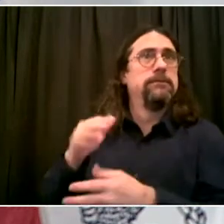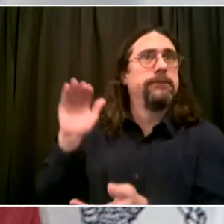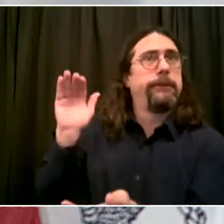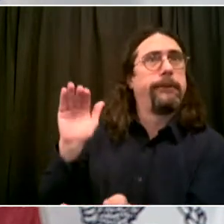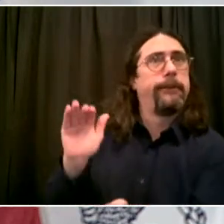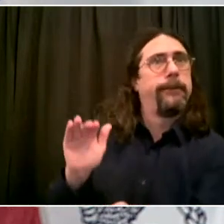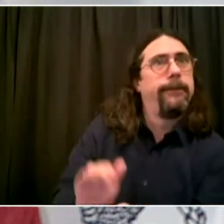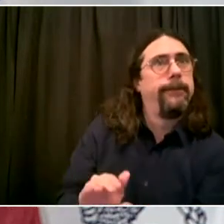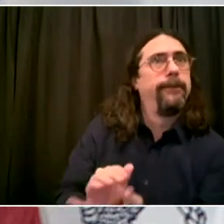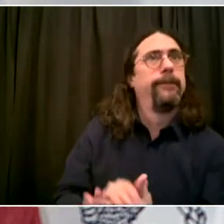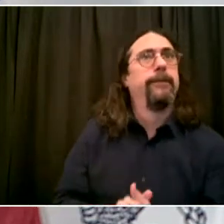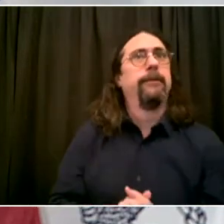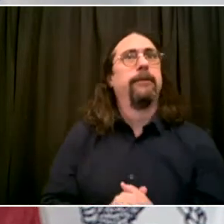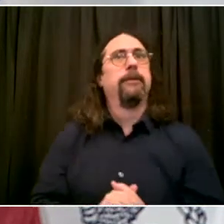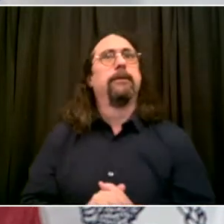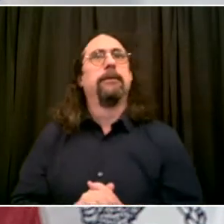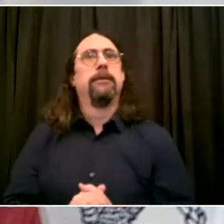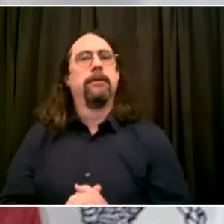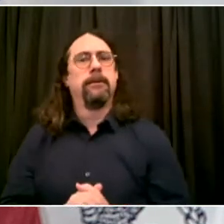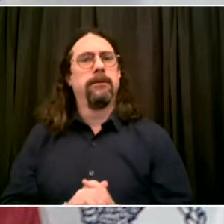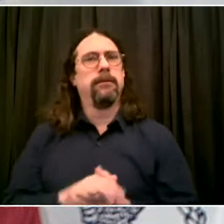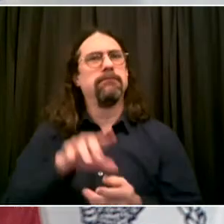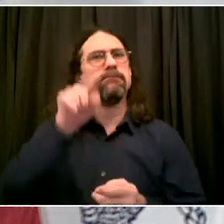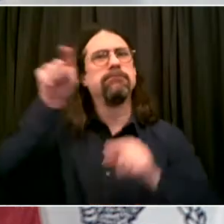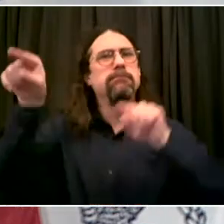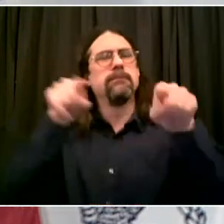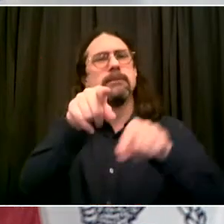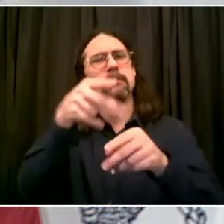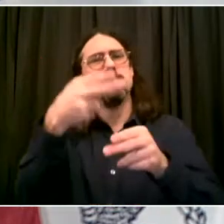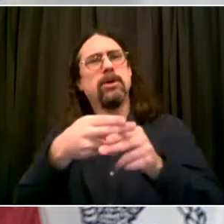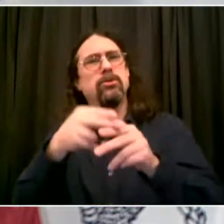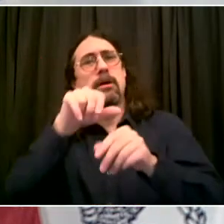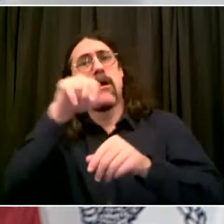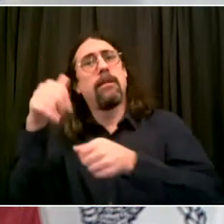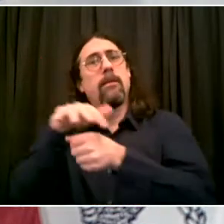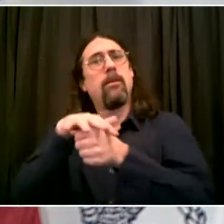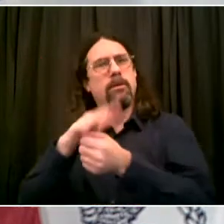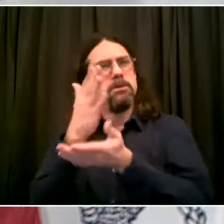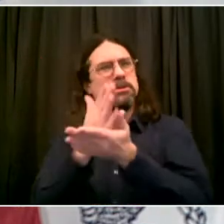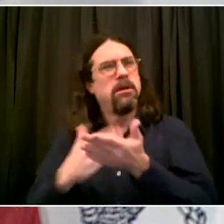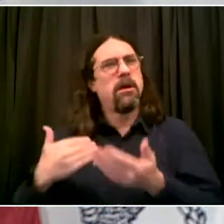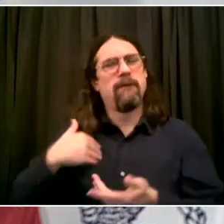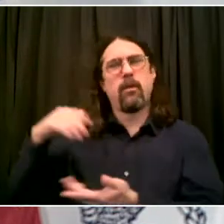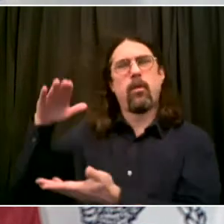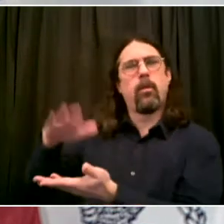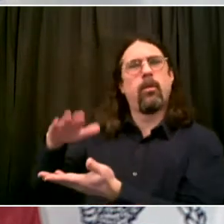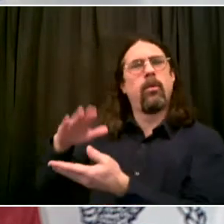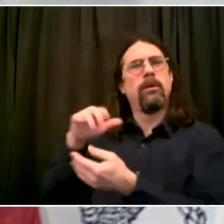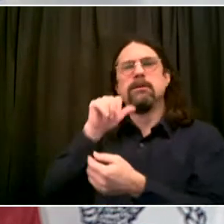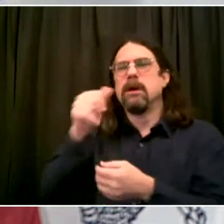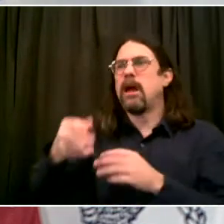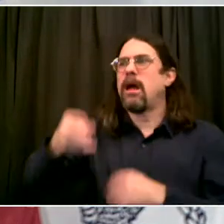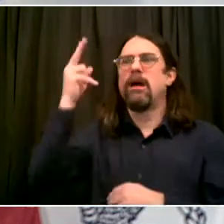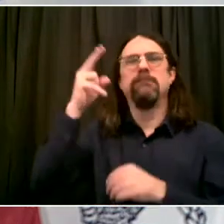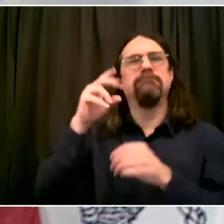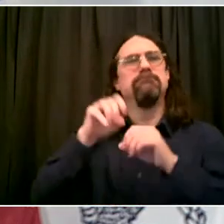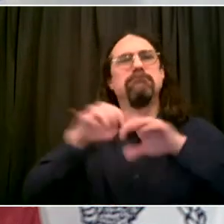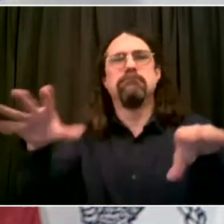TO REACH AND VACCINATION SITES AND THIS II JSUST THE BEGINNING.